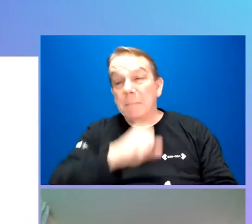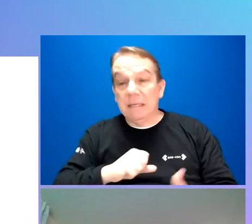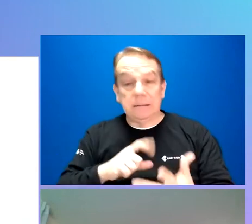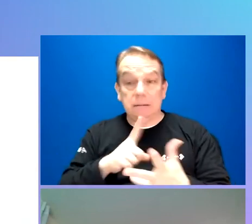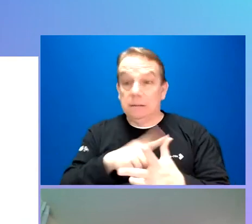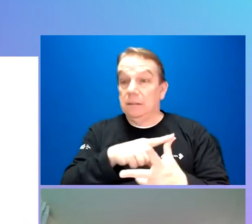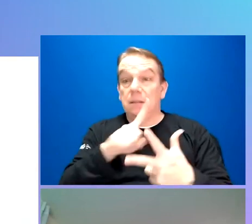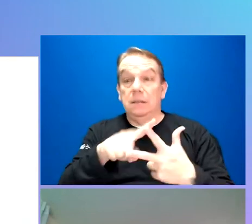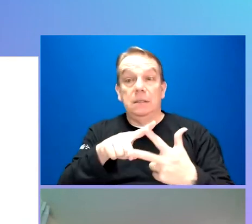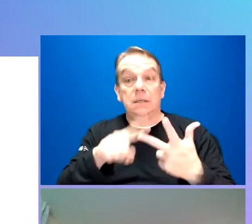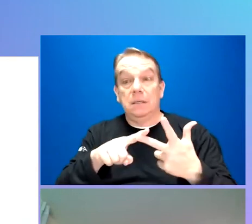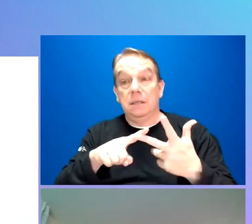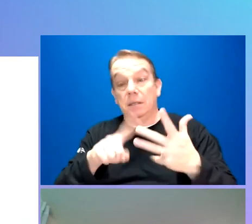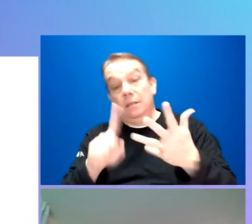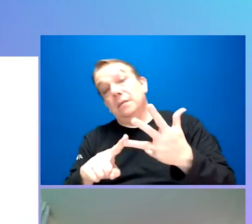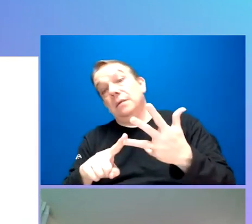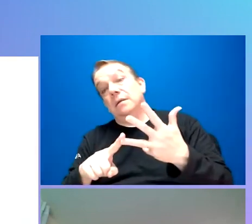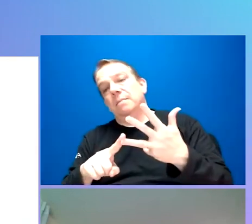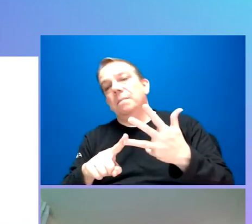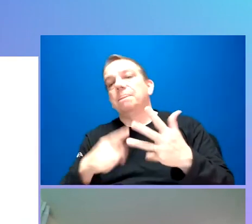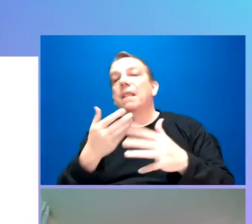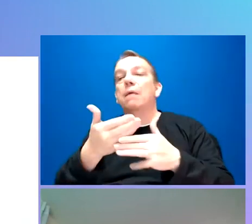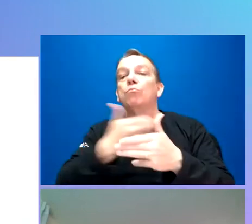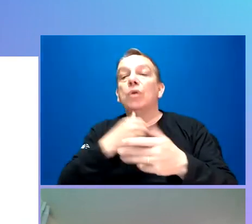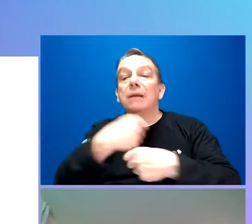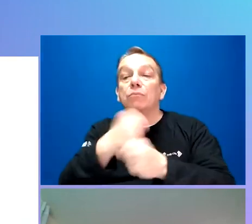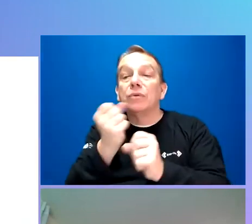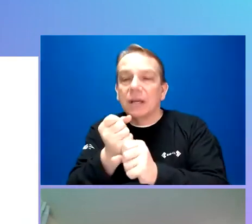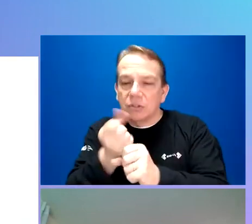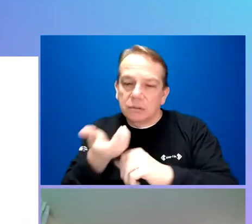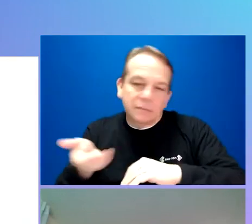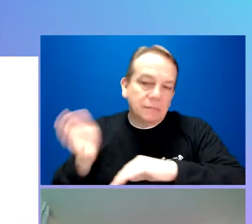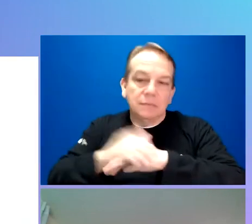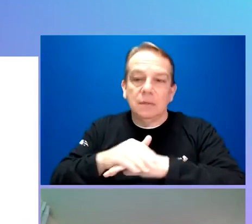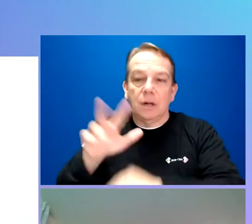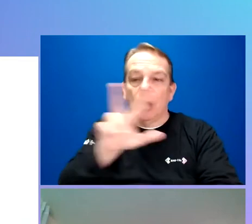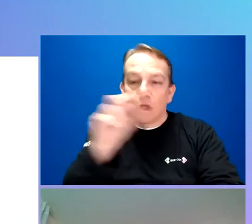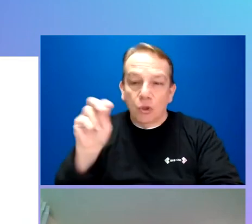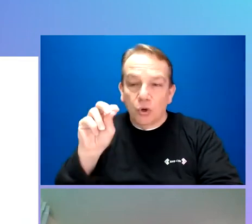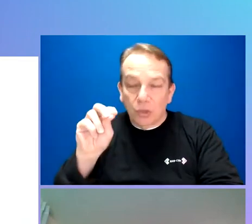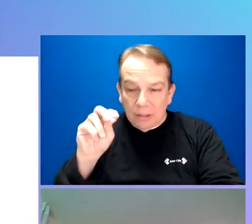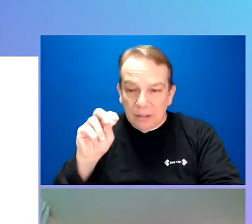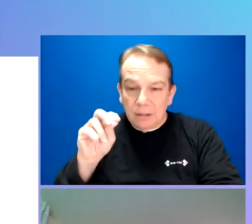pre-production phase, then it